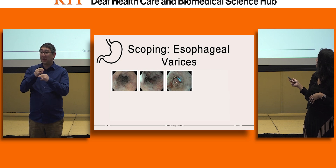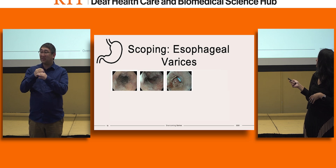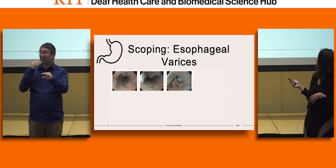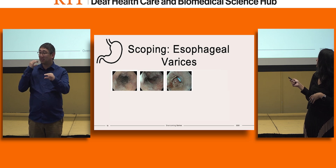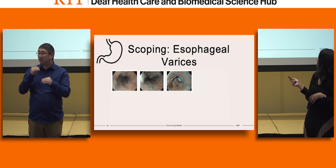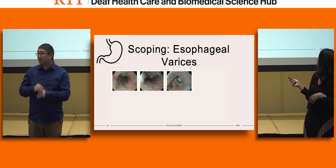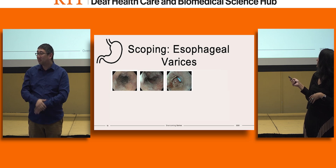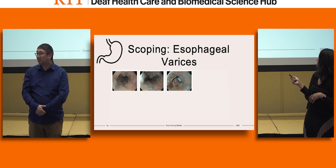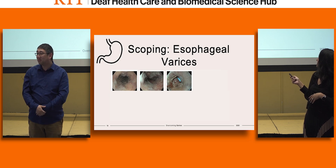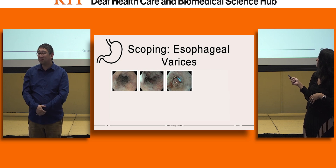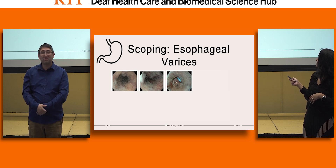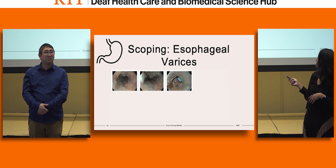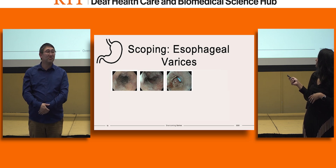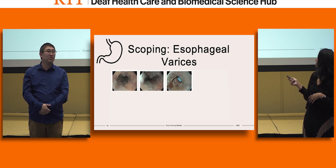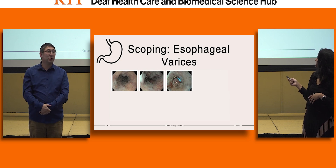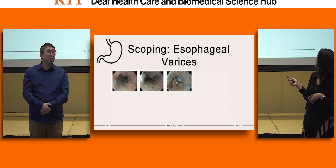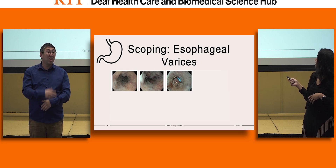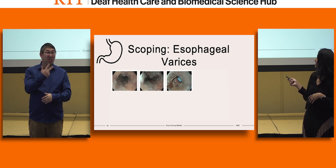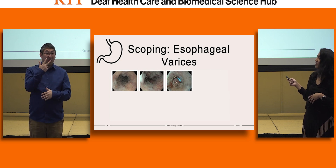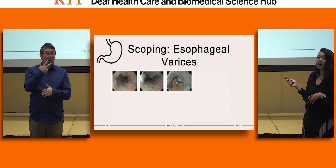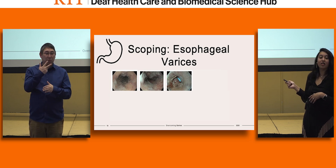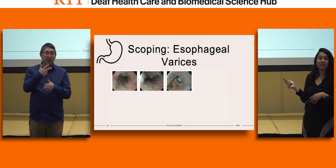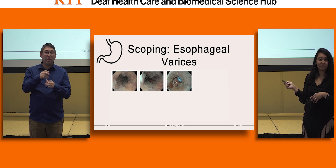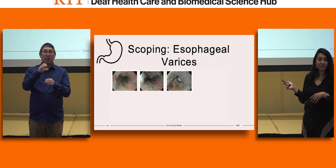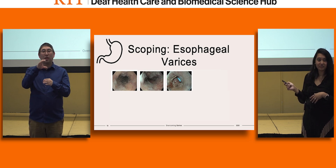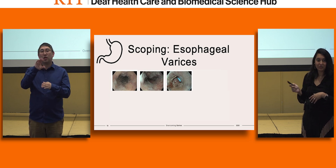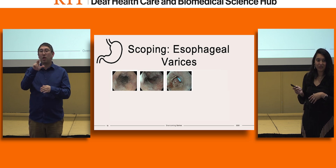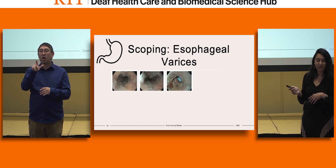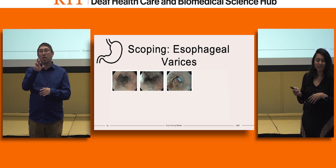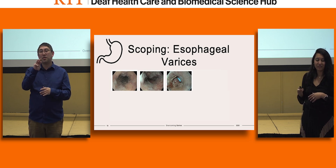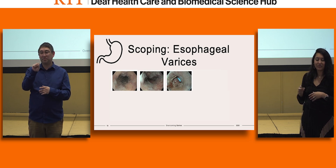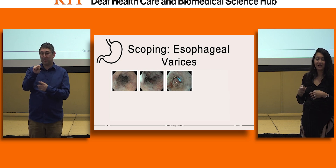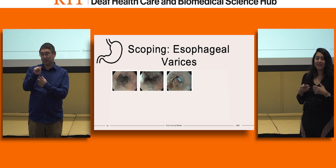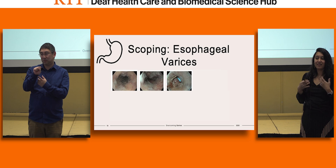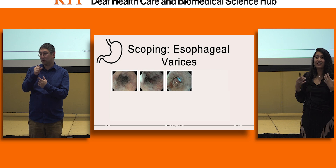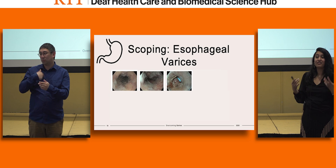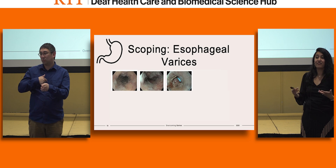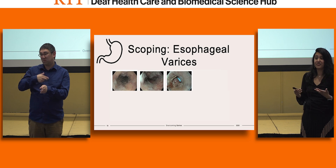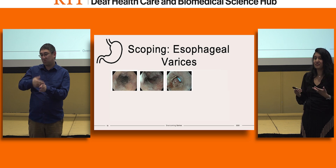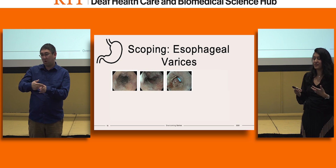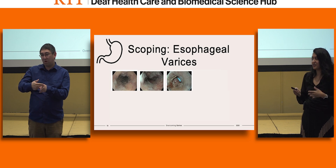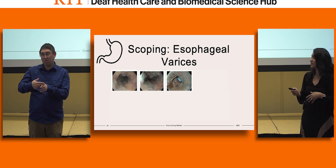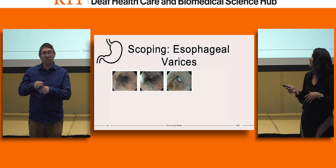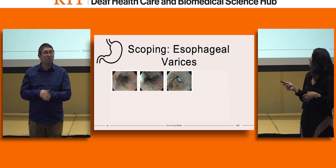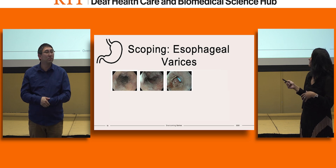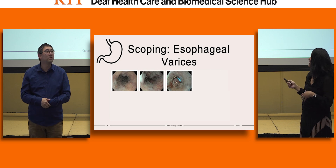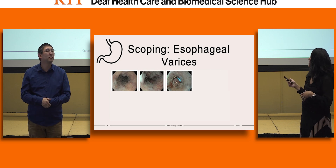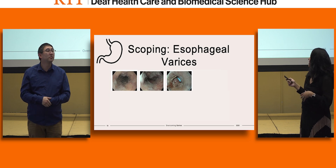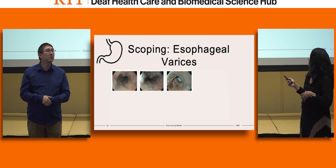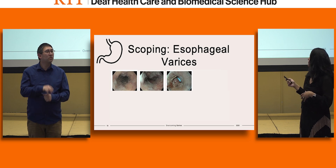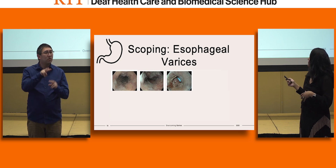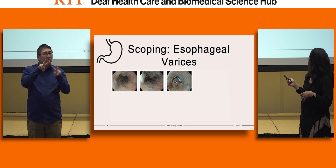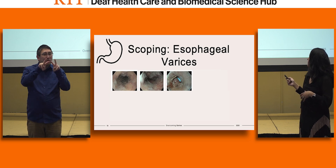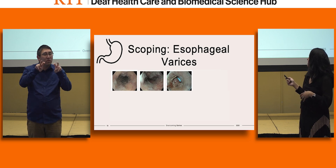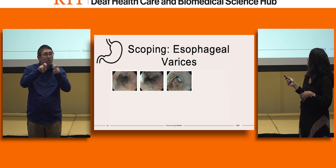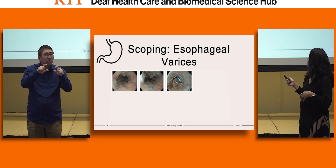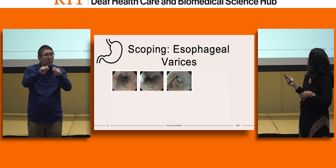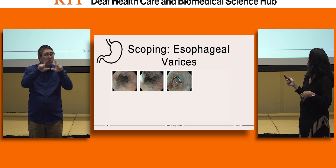So, one, two, three columns, is what we call them, of esophageal varices. And if you look really closely,